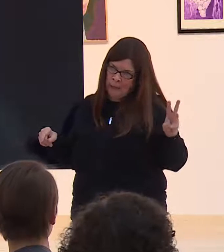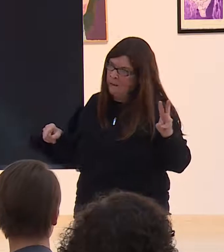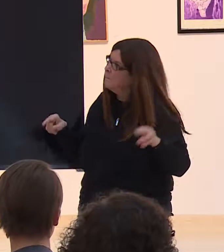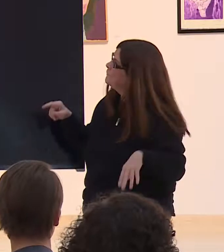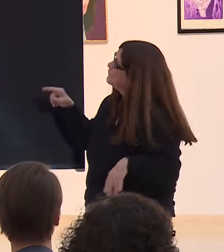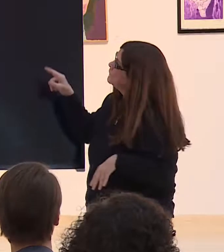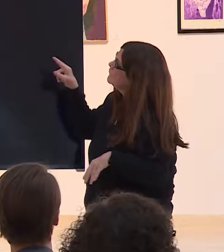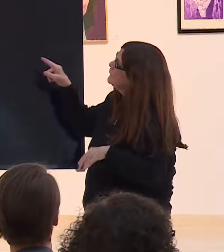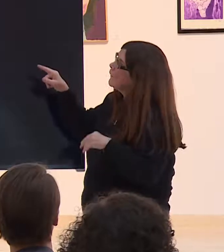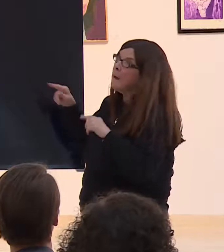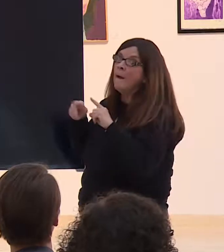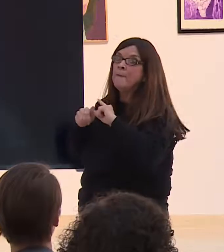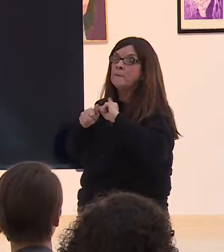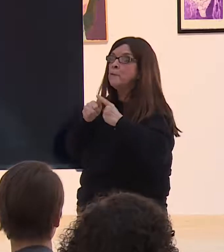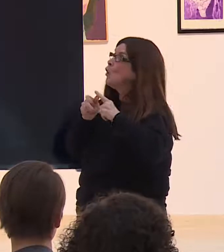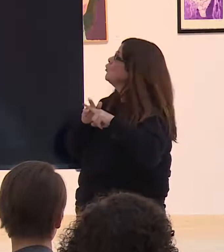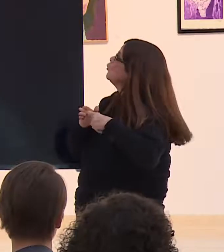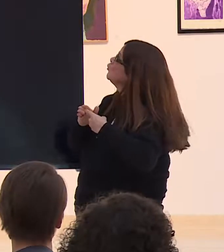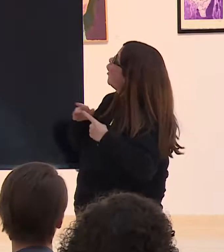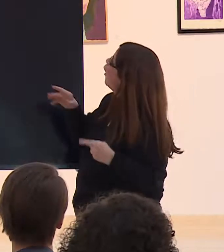from my personal business website.